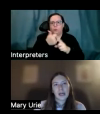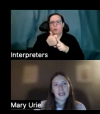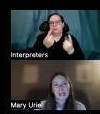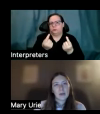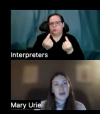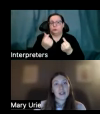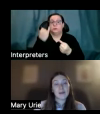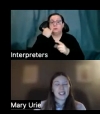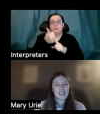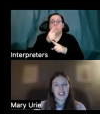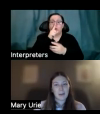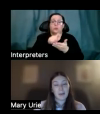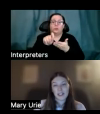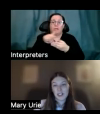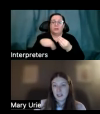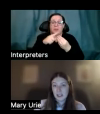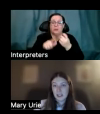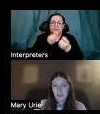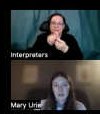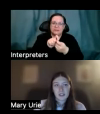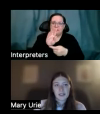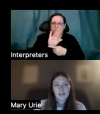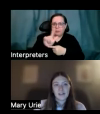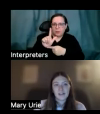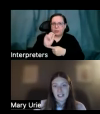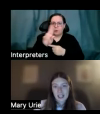writing them about a specific bill, or a specific funding